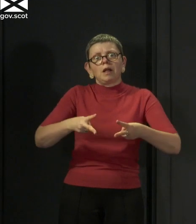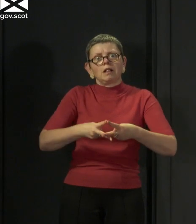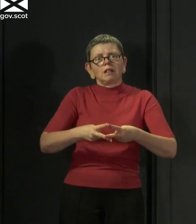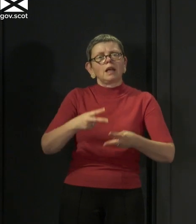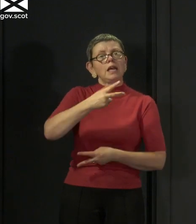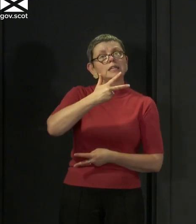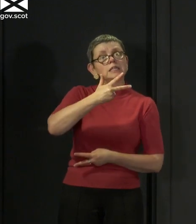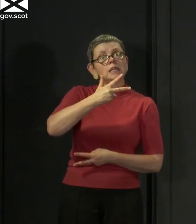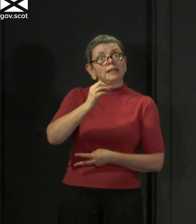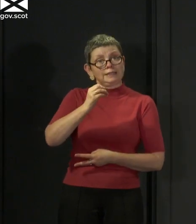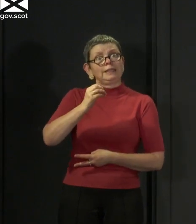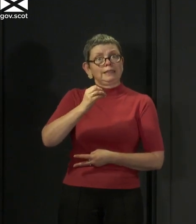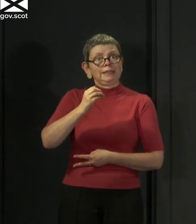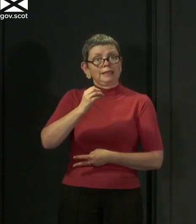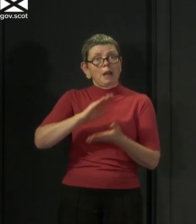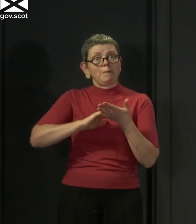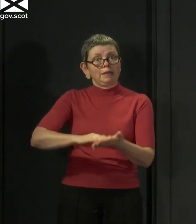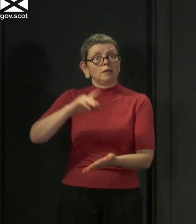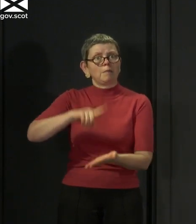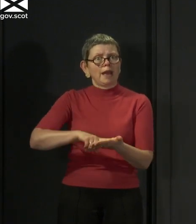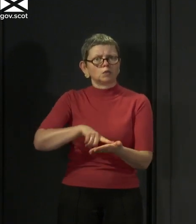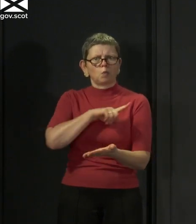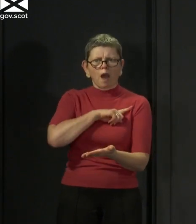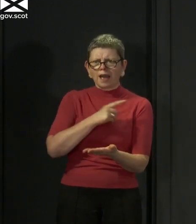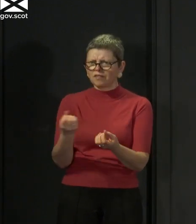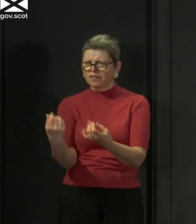That is a direct response to feedback from business. It's part of our commitment to ensure